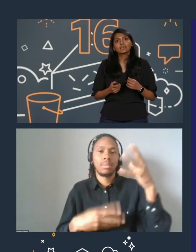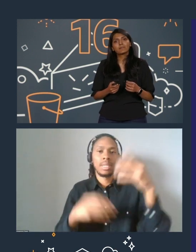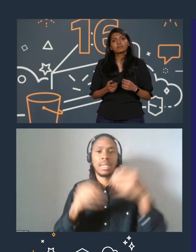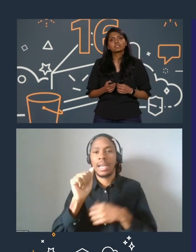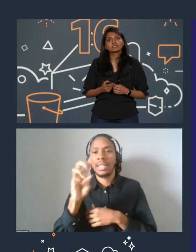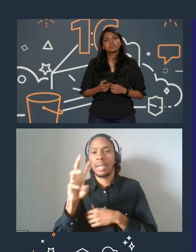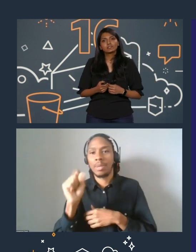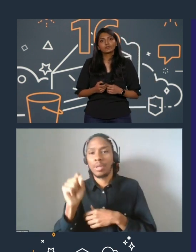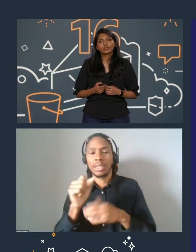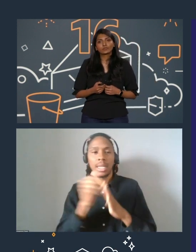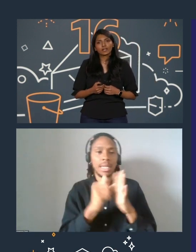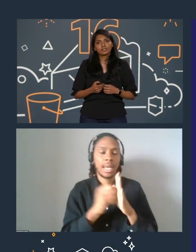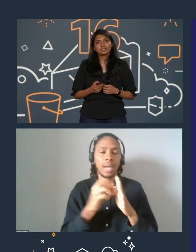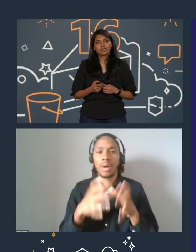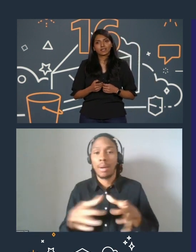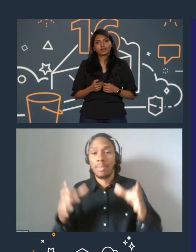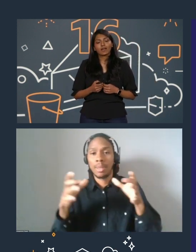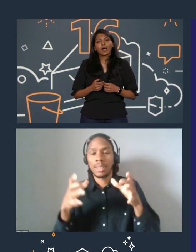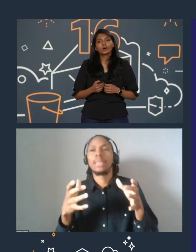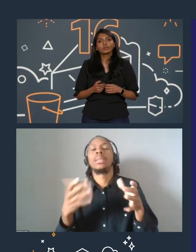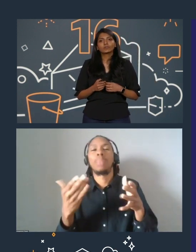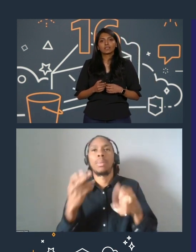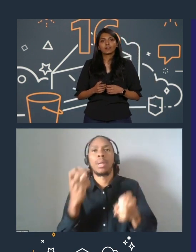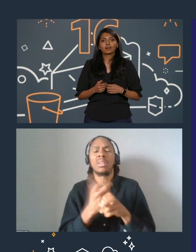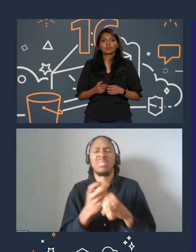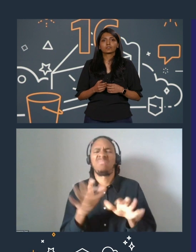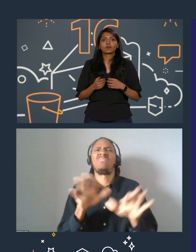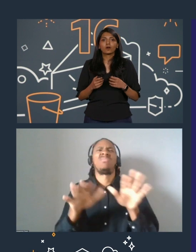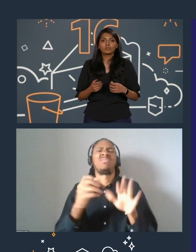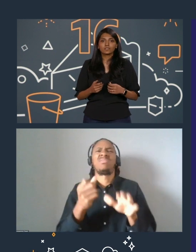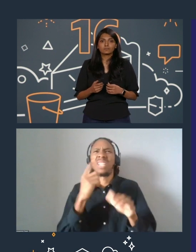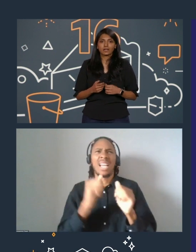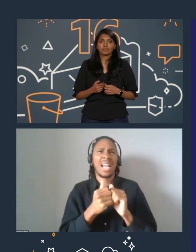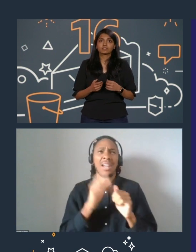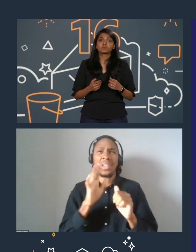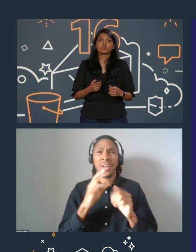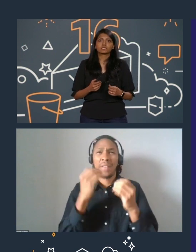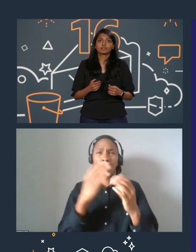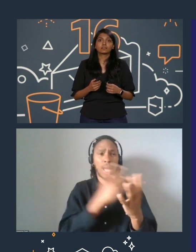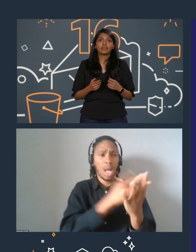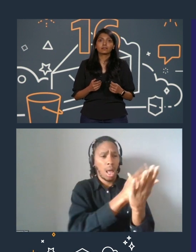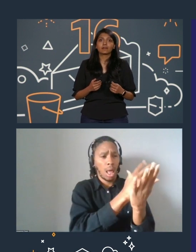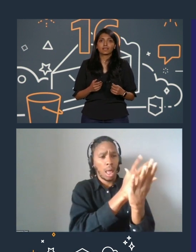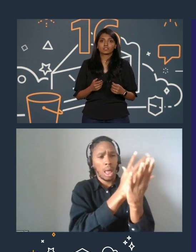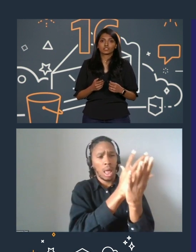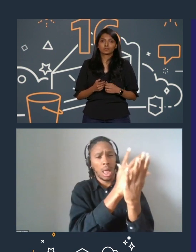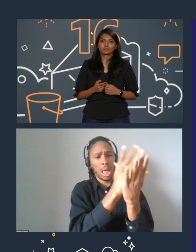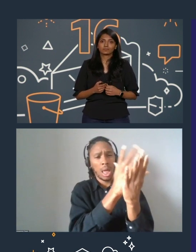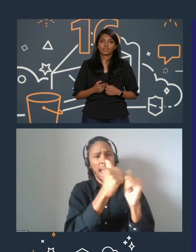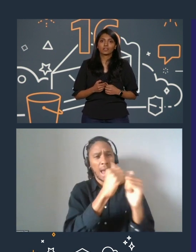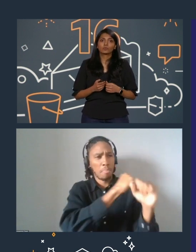it might be difficult for you to understand how your data across all of these buckets is protected and managed.